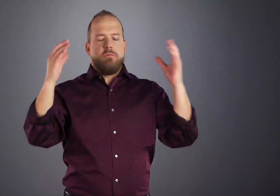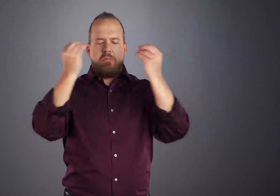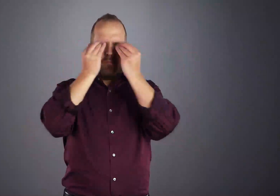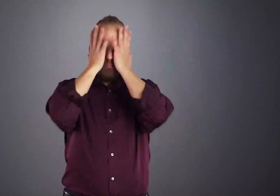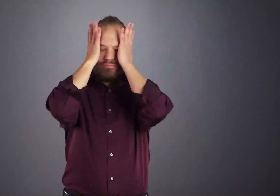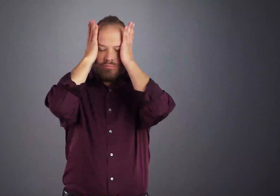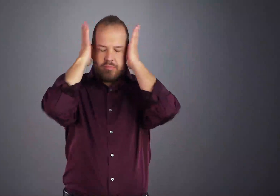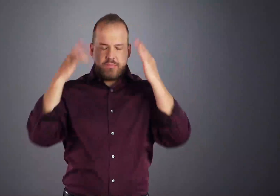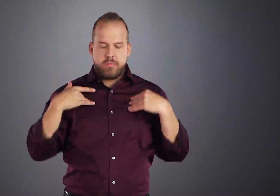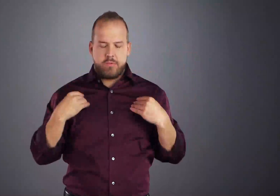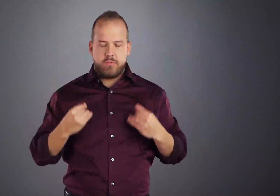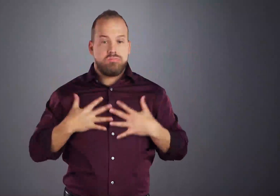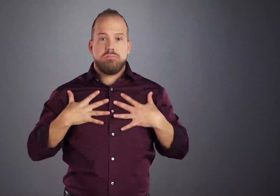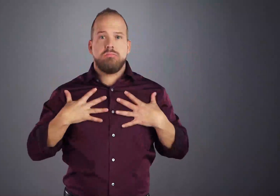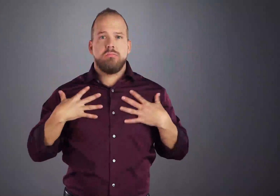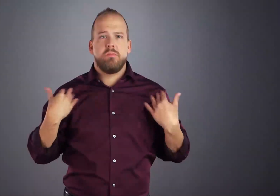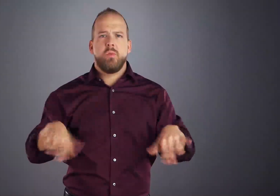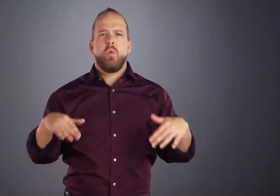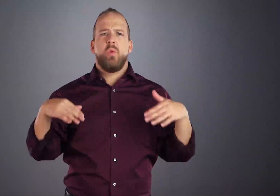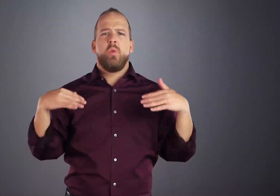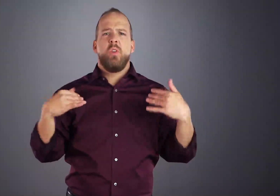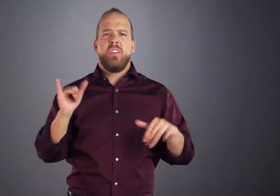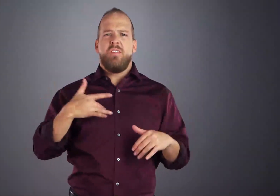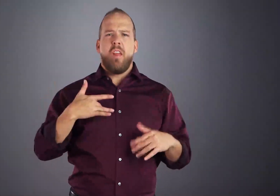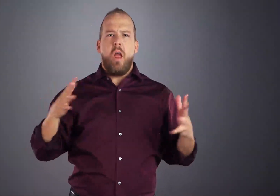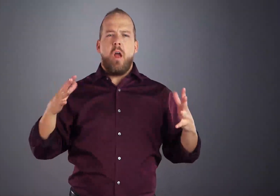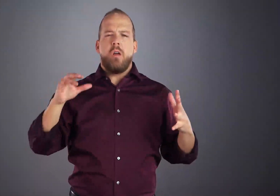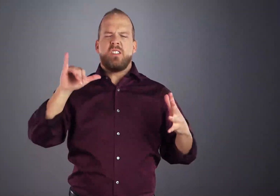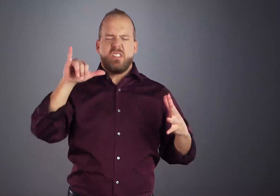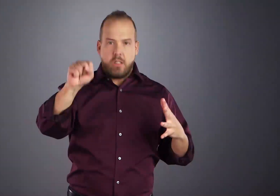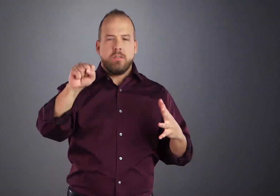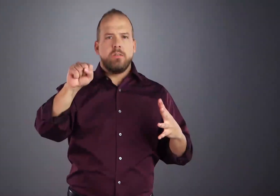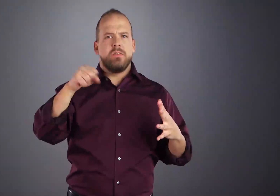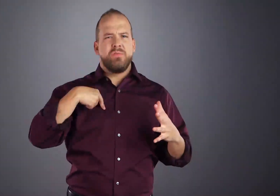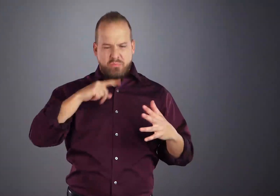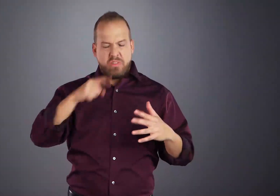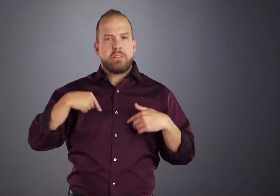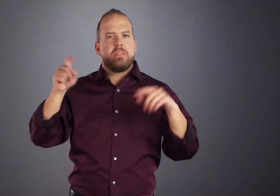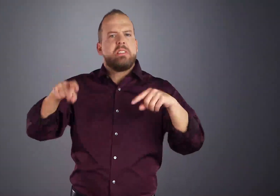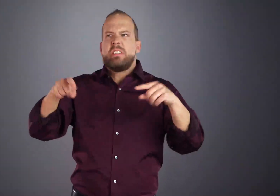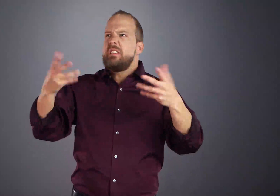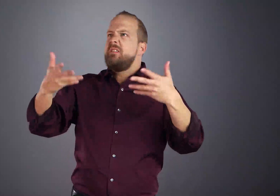For a brief moment, I had needed and wanted God.